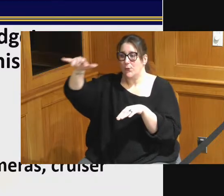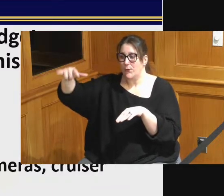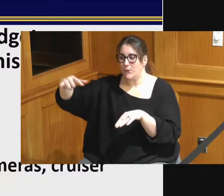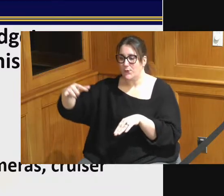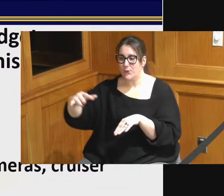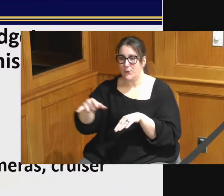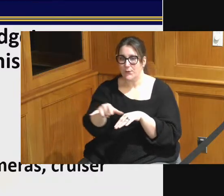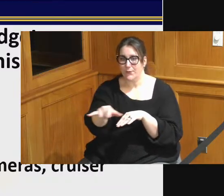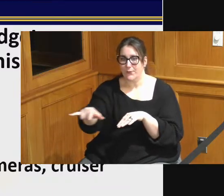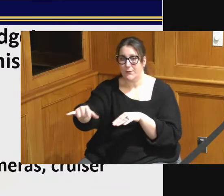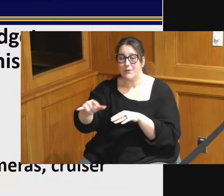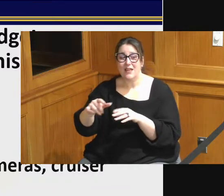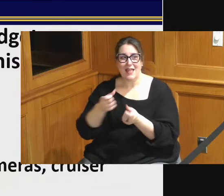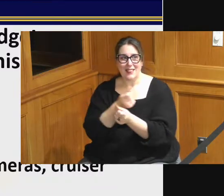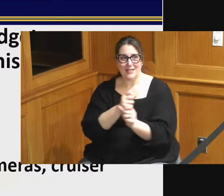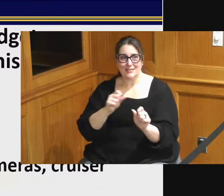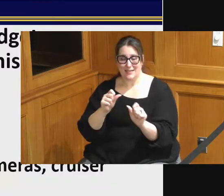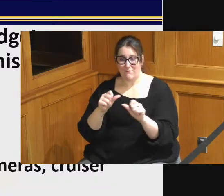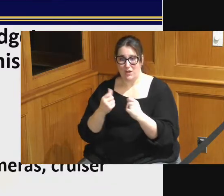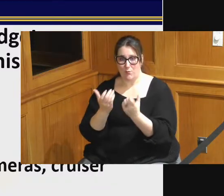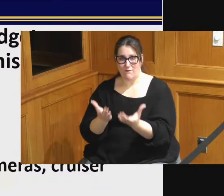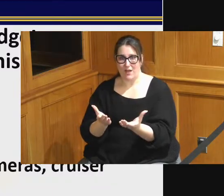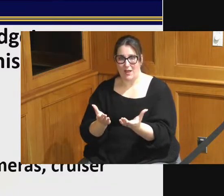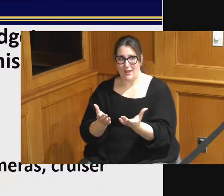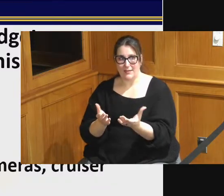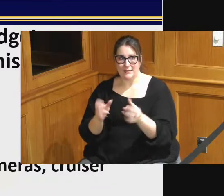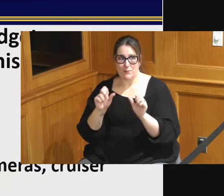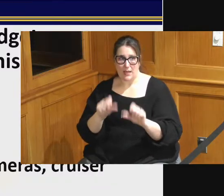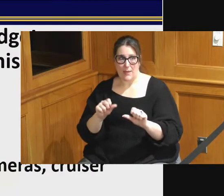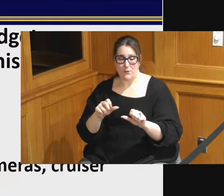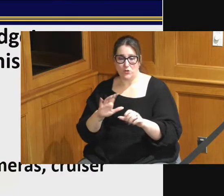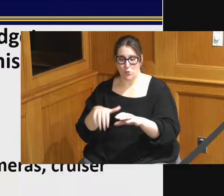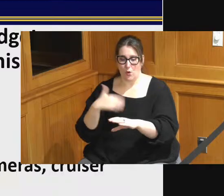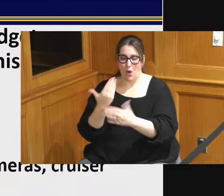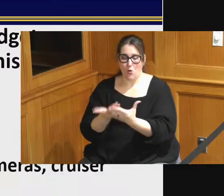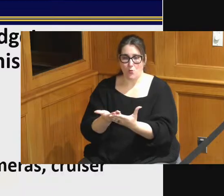amount of safety that they bring. Being able to get to scenes before the officer actually